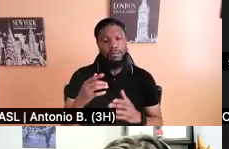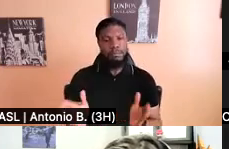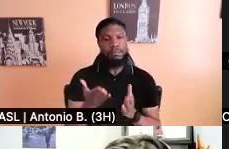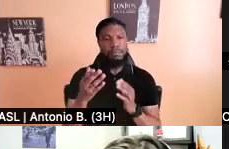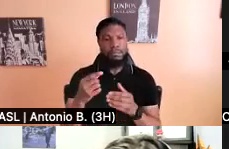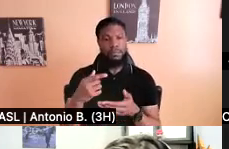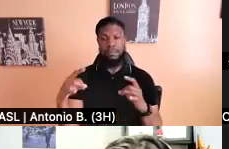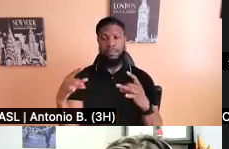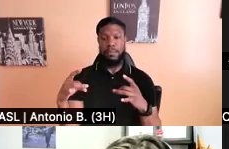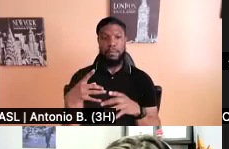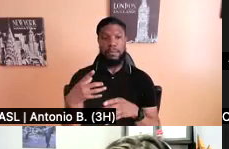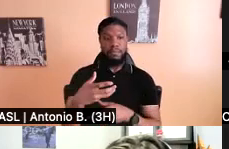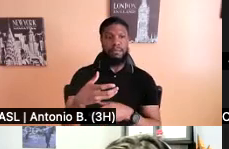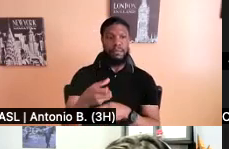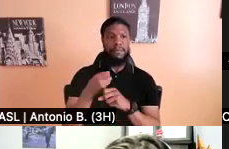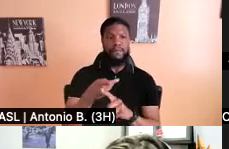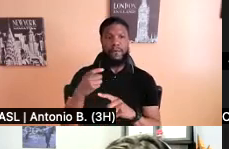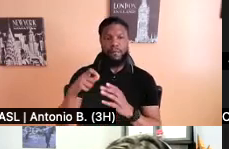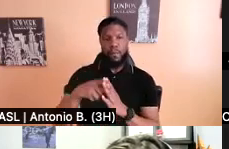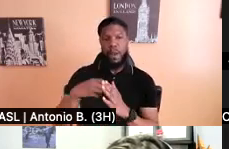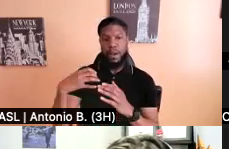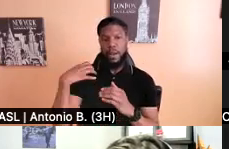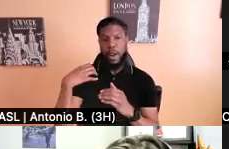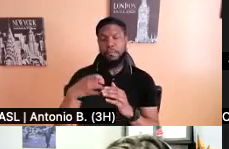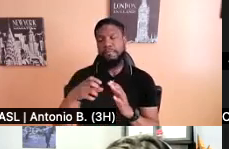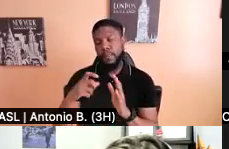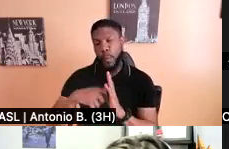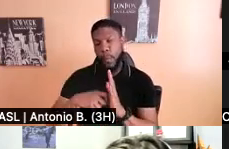is what we call writing tutors-- alongside the feedback they get from their instructor.